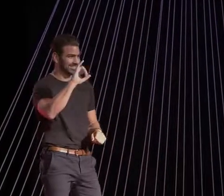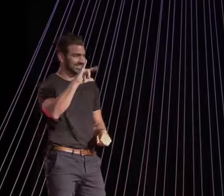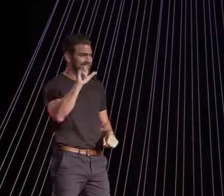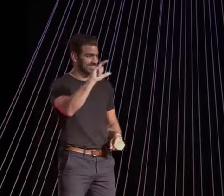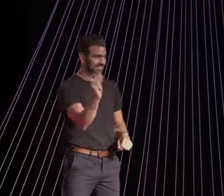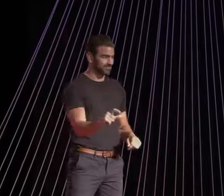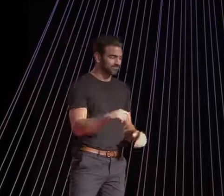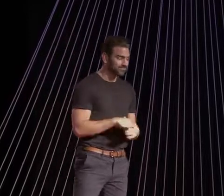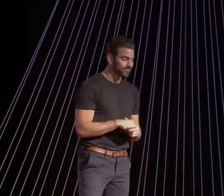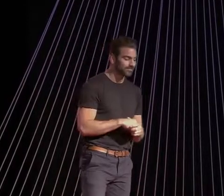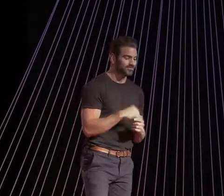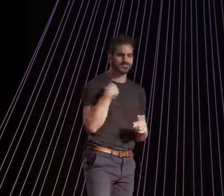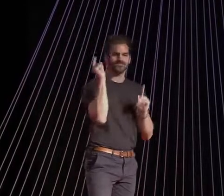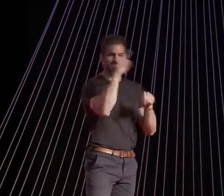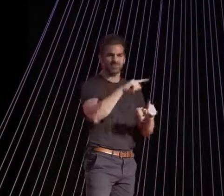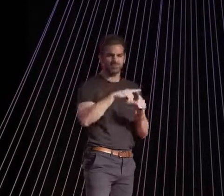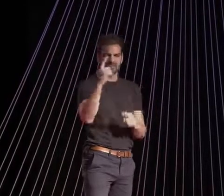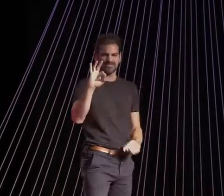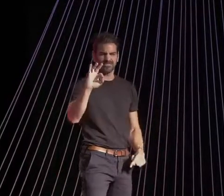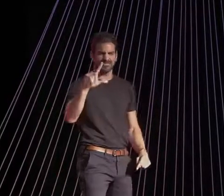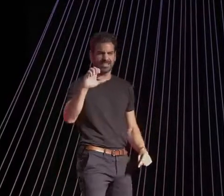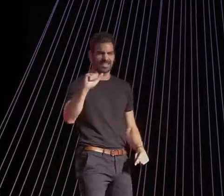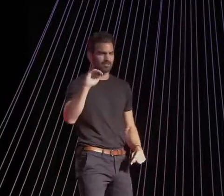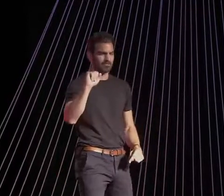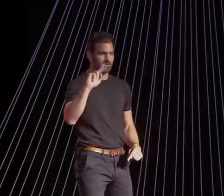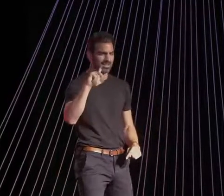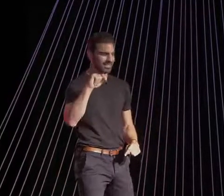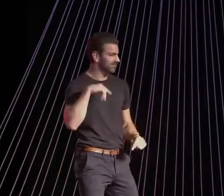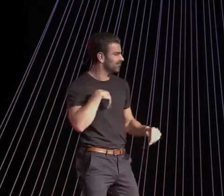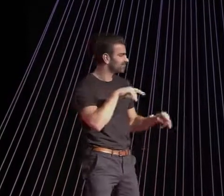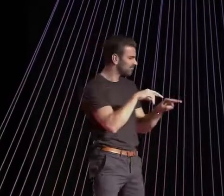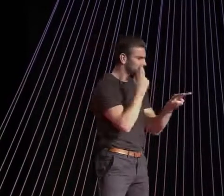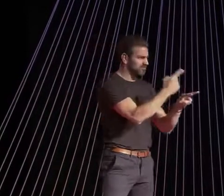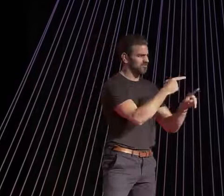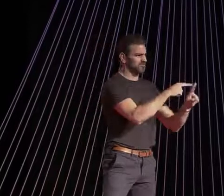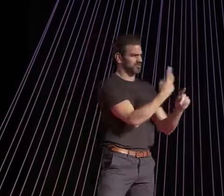i'll tell you one of my favorite stories a few years ago i was in south sicily perusing a flea